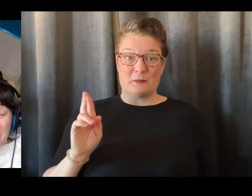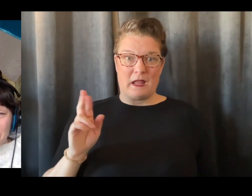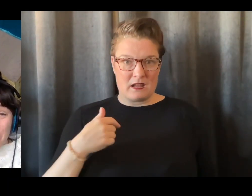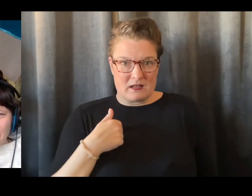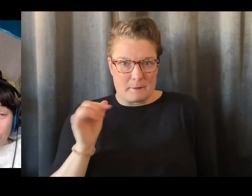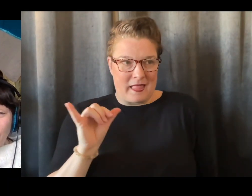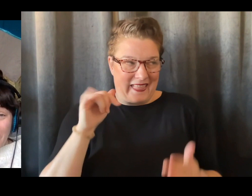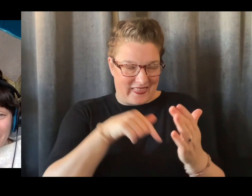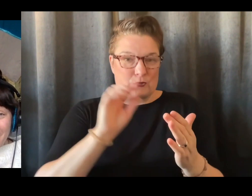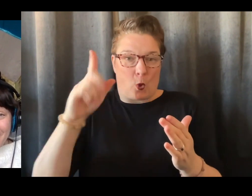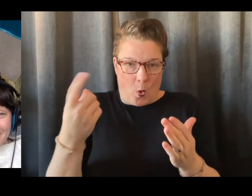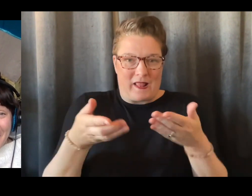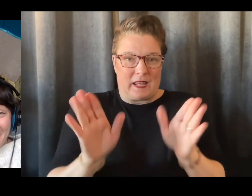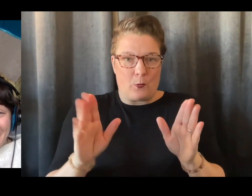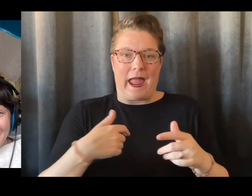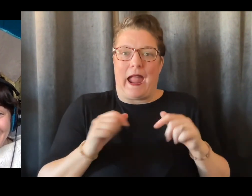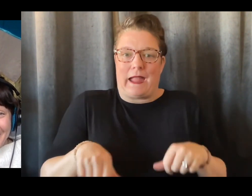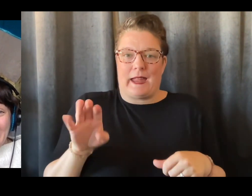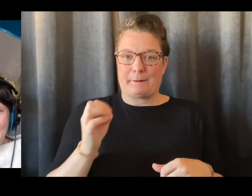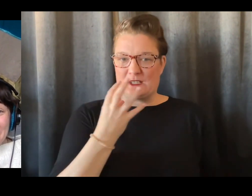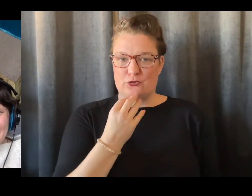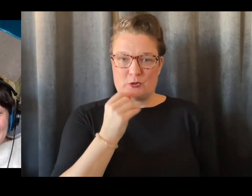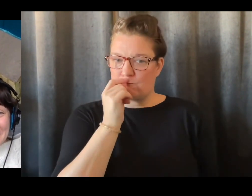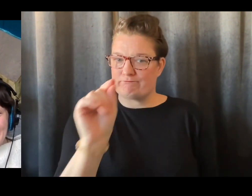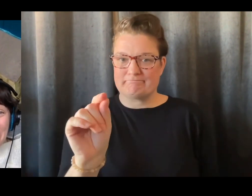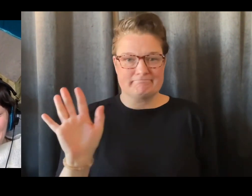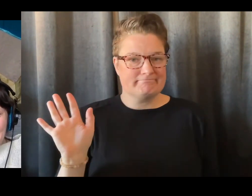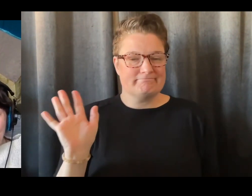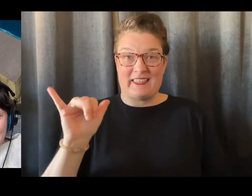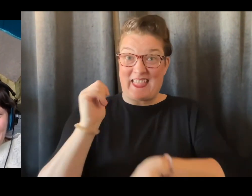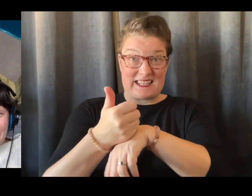Like that set the standard 25 years ago or whenever that was, you know?